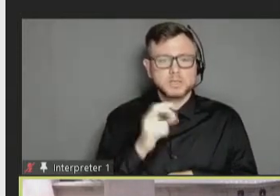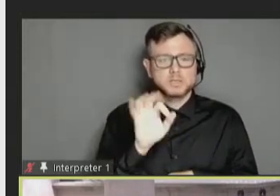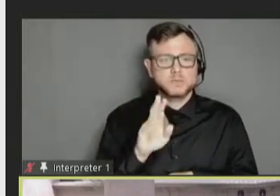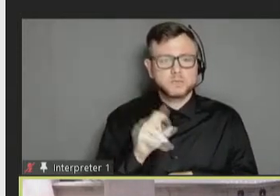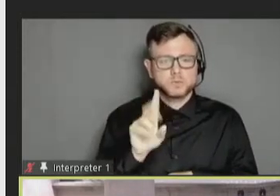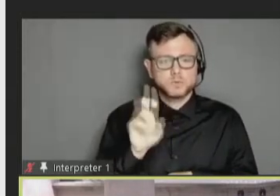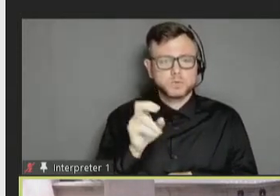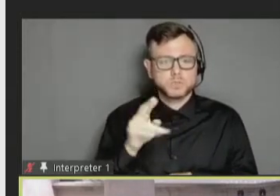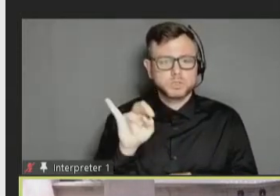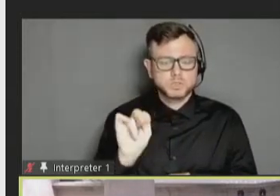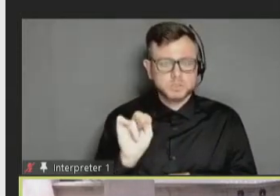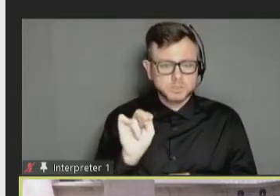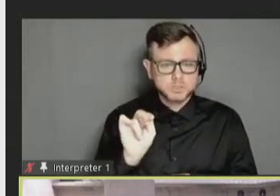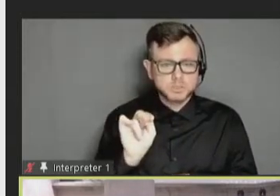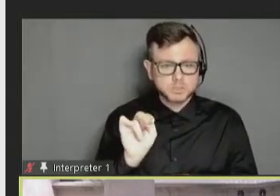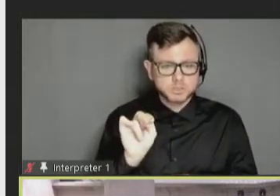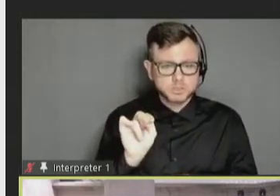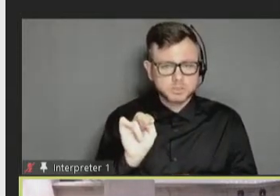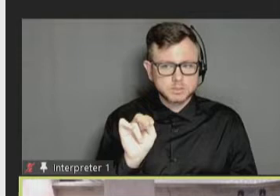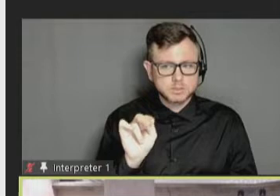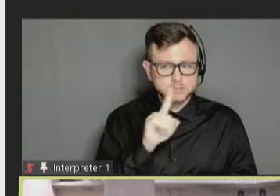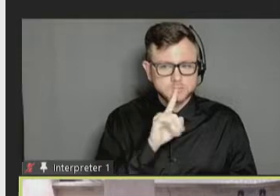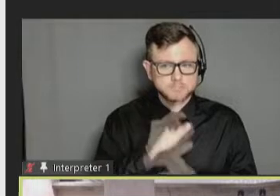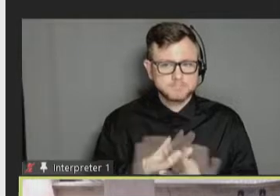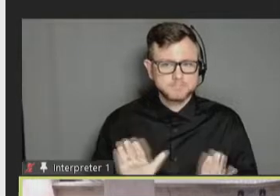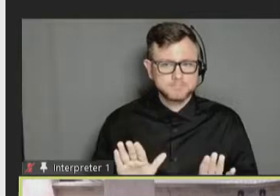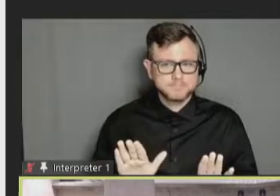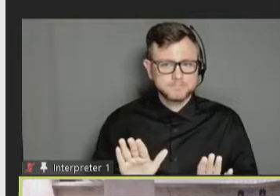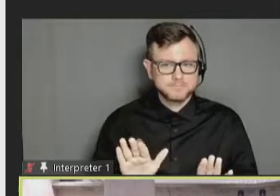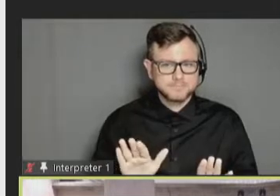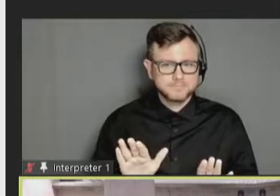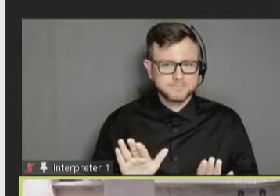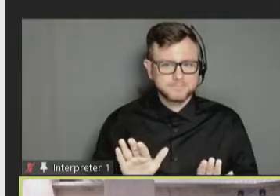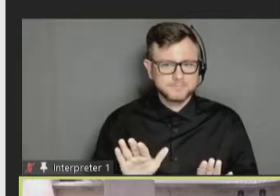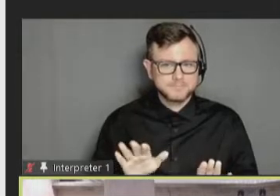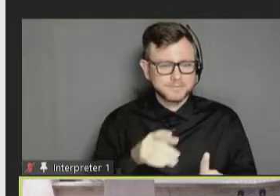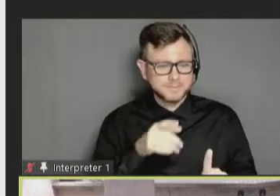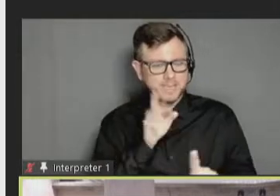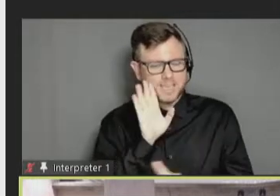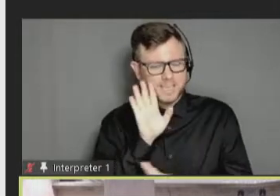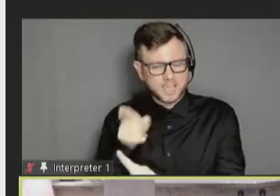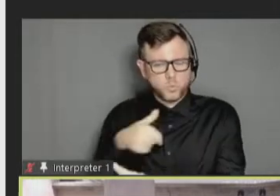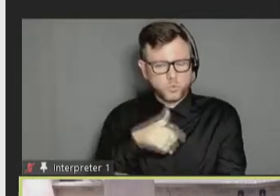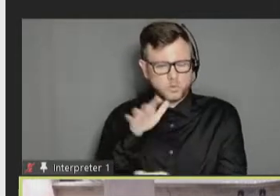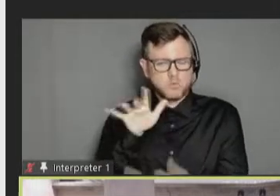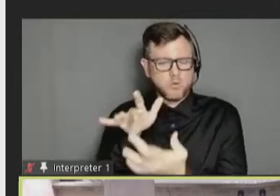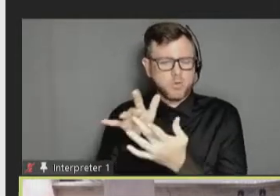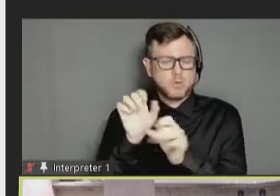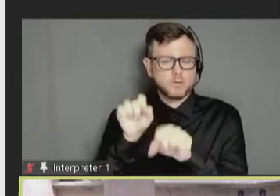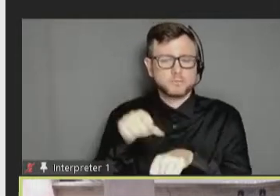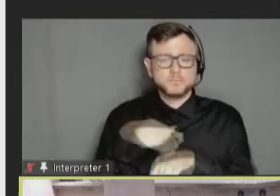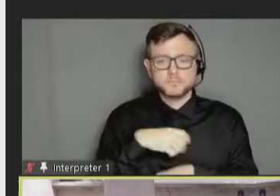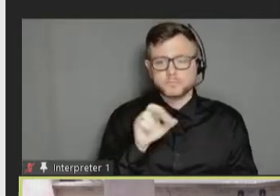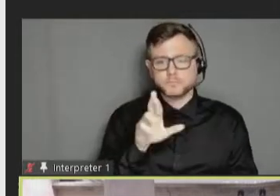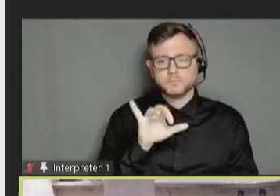Okay. He's going to be attending online. Kris Ehresmann? Kristen Ehresmann: Present.